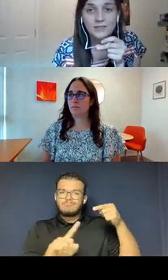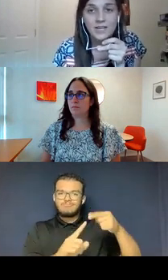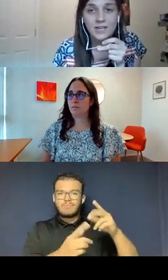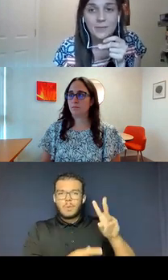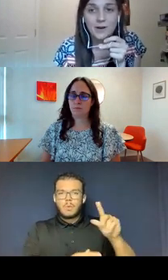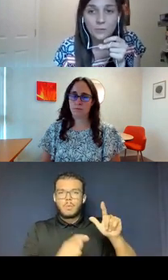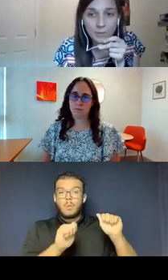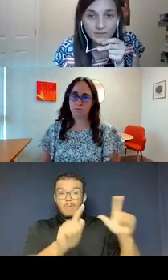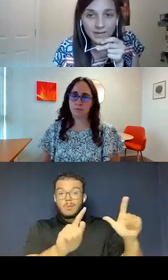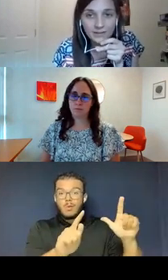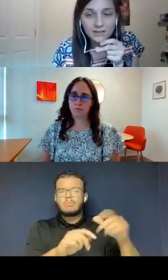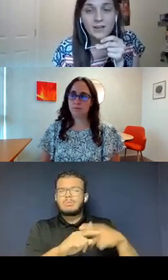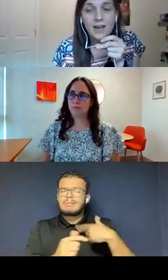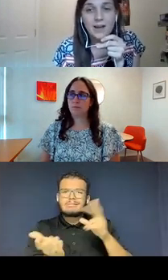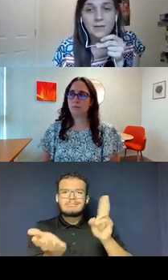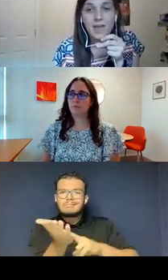You can sign up on our website.